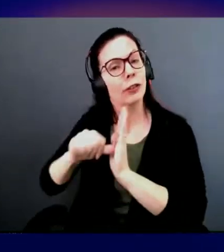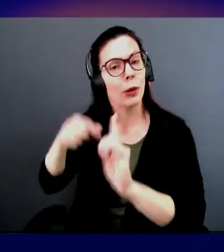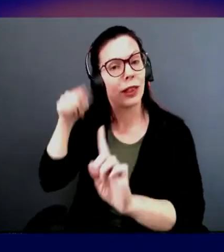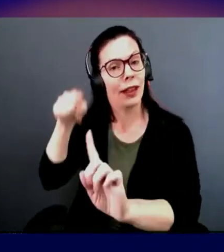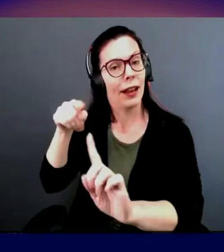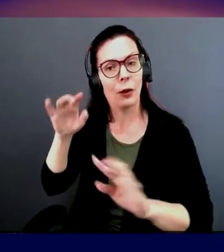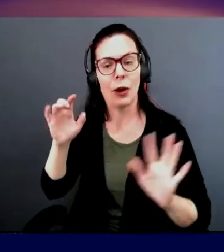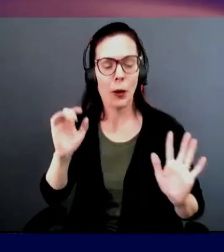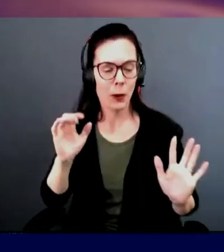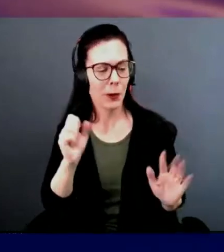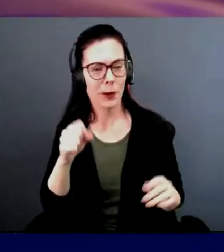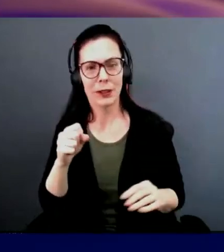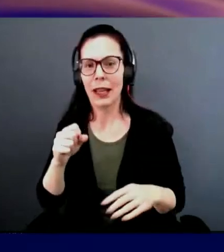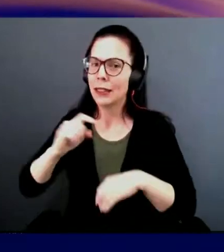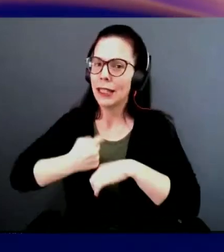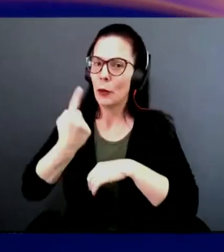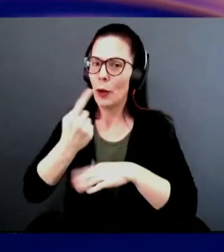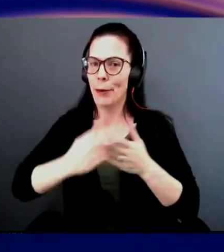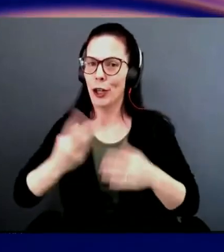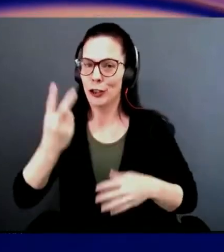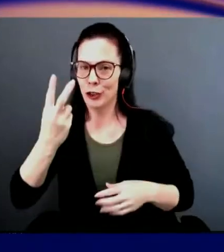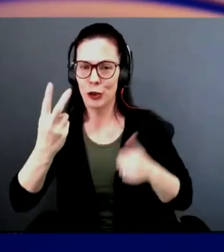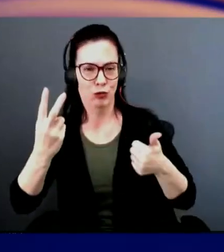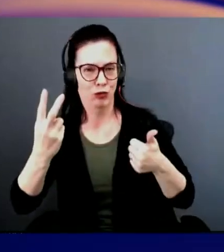Day one, part two. So yeah.